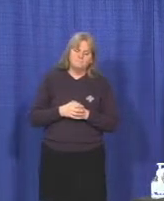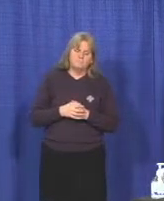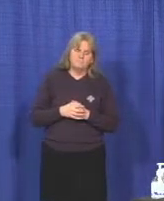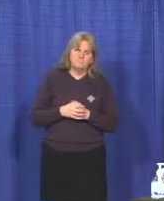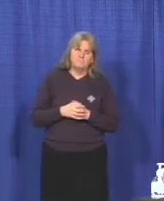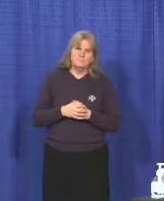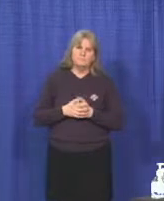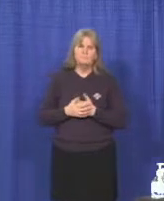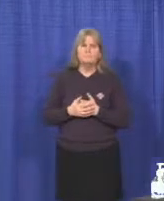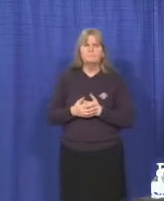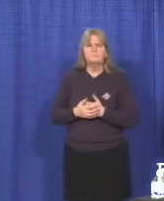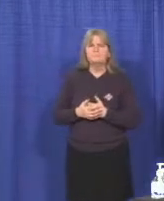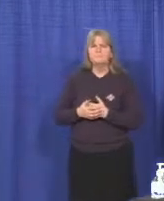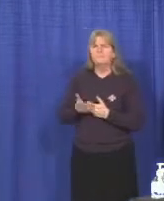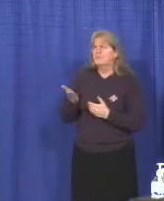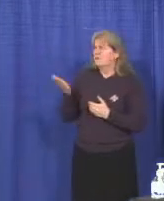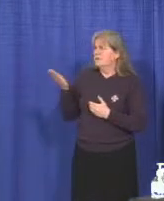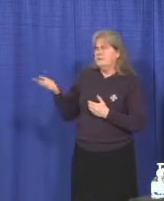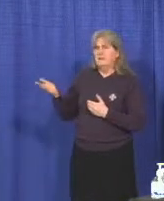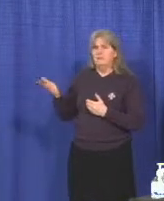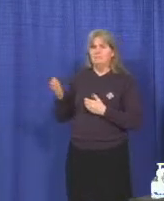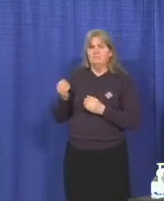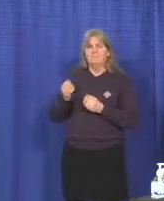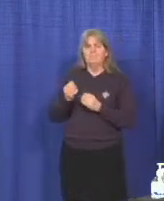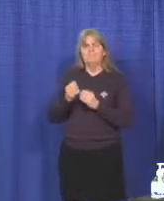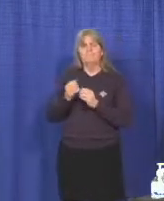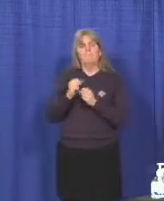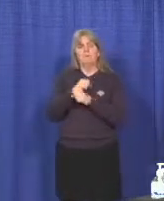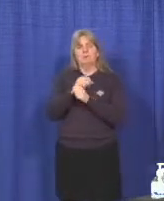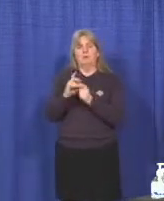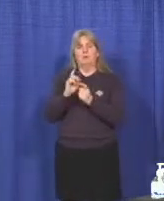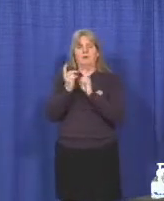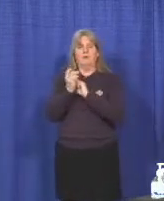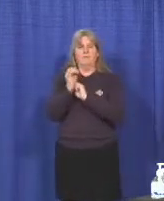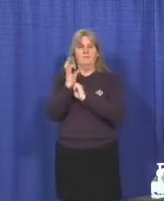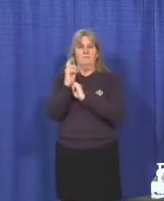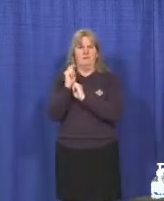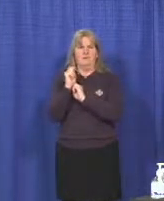This is a little more on variants and we know that the